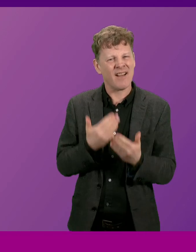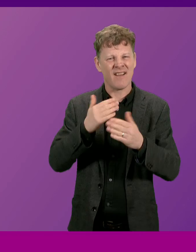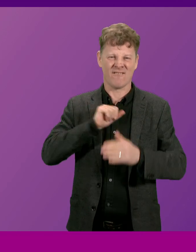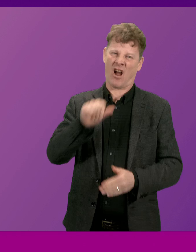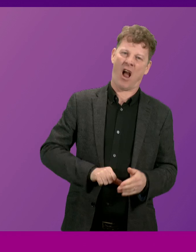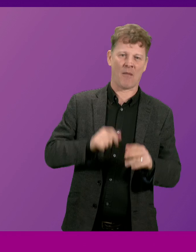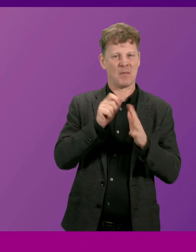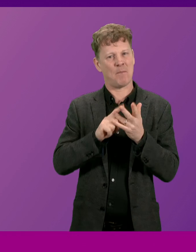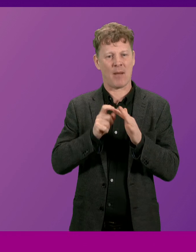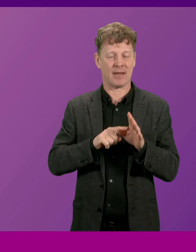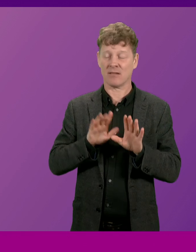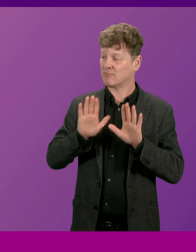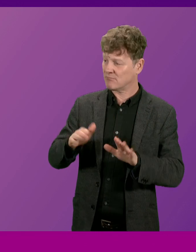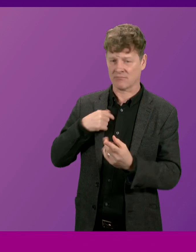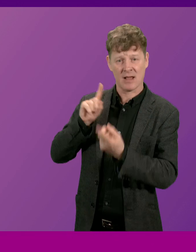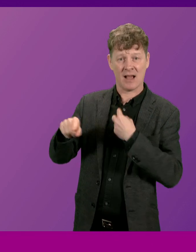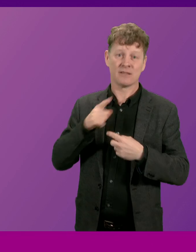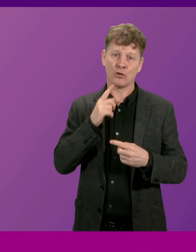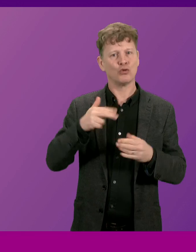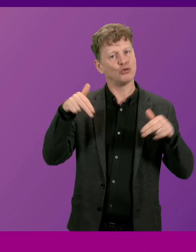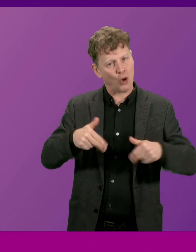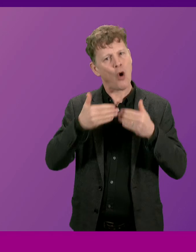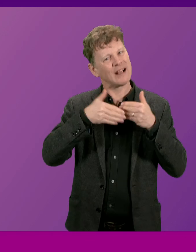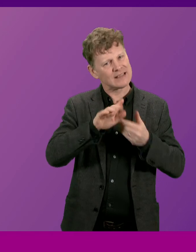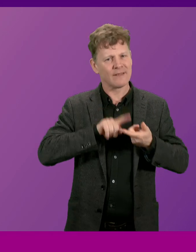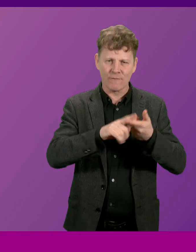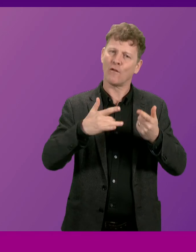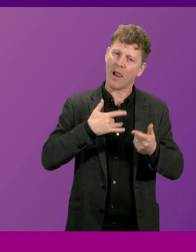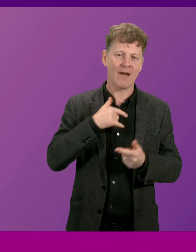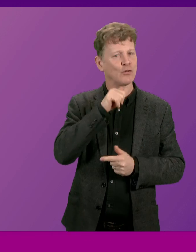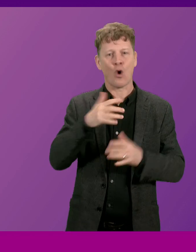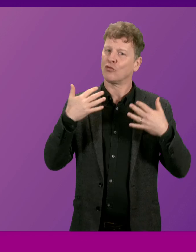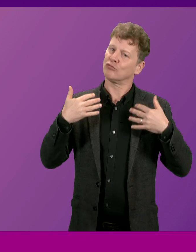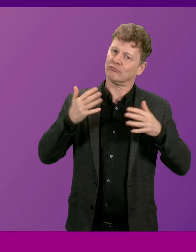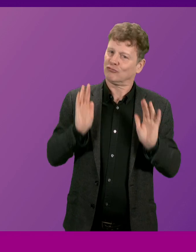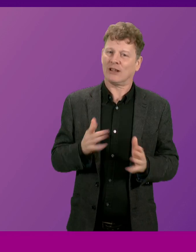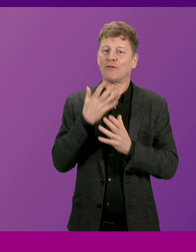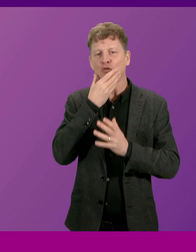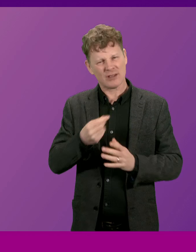On the basis that a dog is for life, and not just for Christmas, the Scottish Government works throughout the year with key stakeholders, including the Scottish